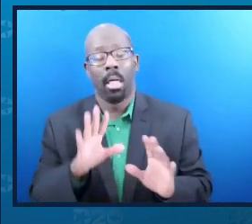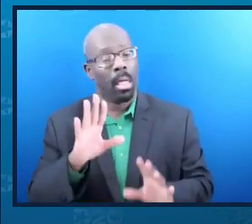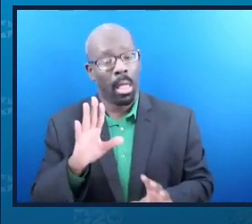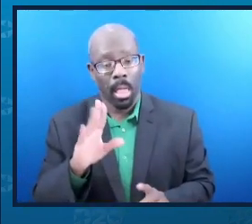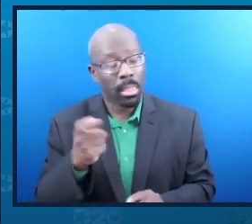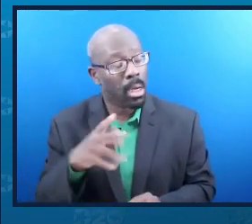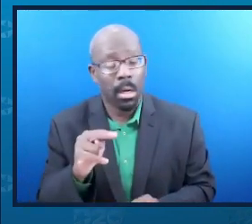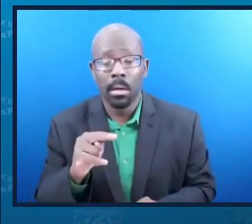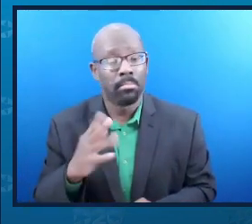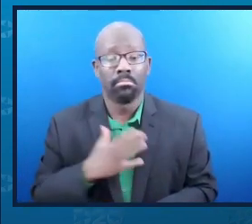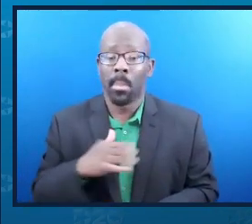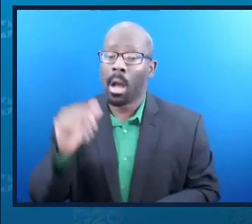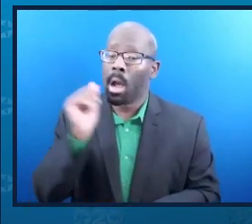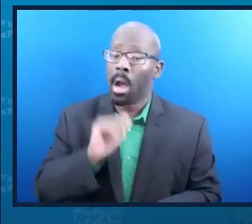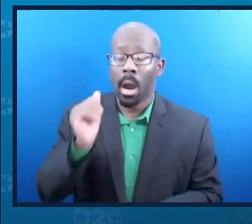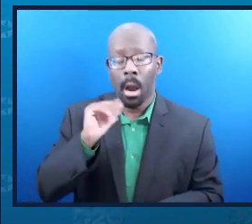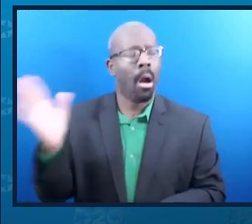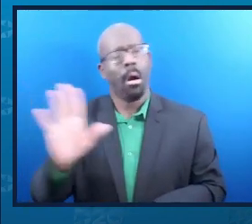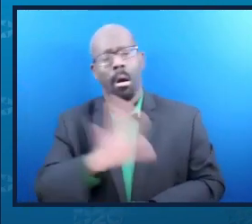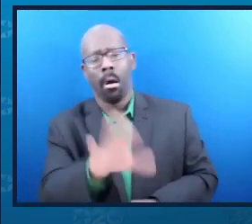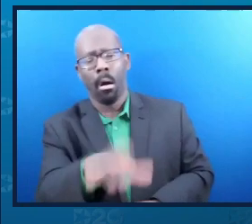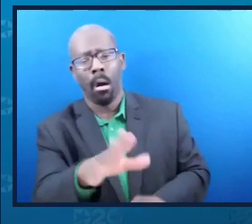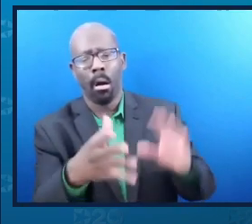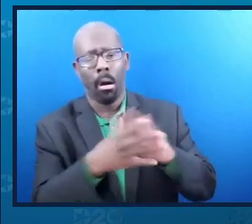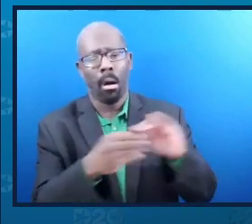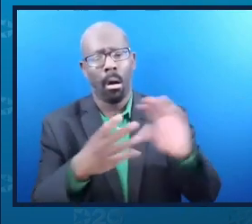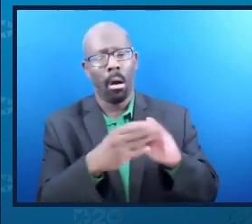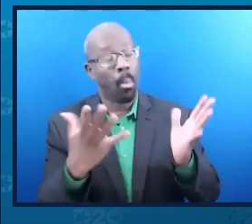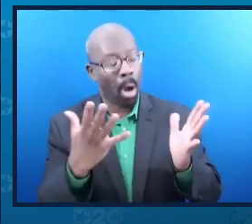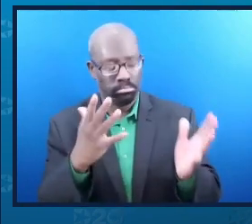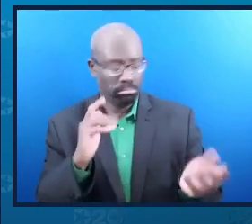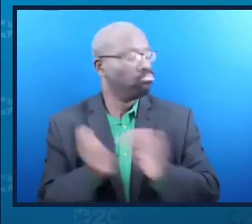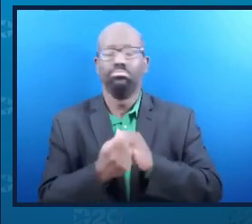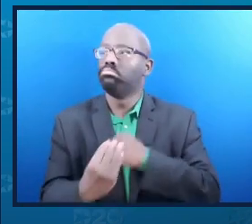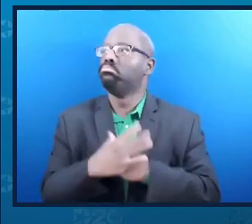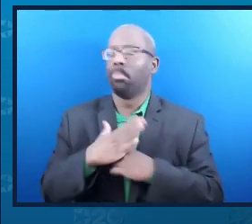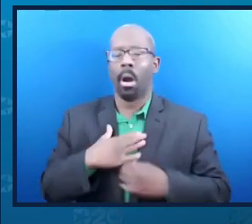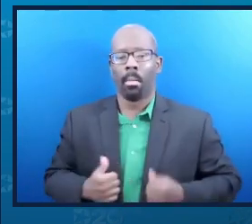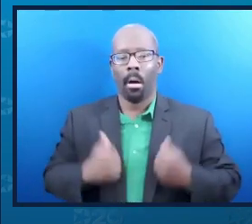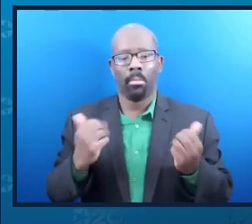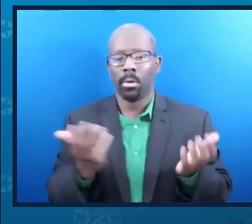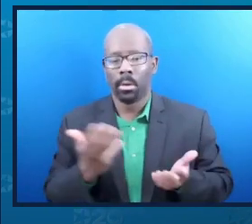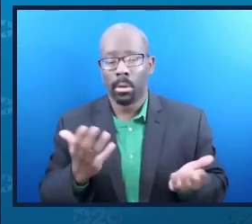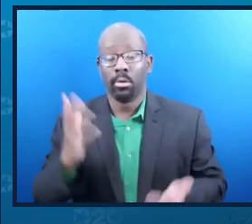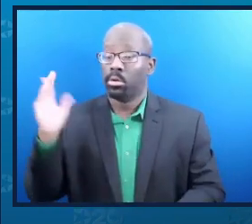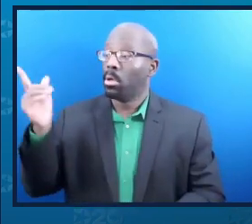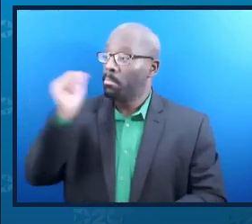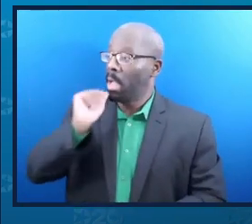THEN SHE SAID THE WORDS THAT "I CAN'T GET THERE TOMORROW, BUT I CAN COME